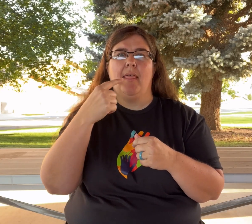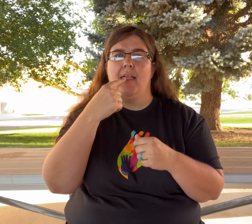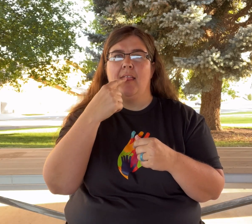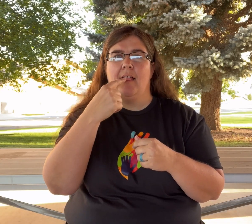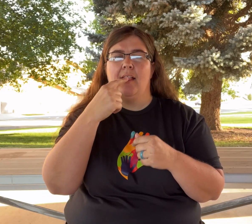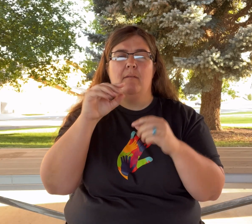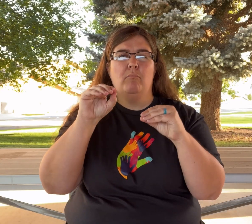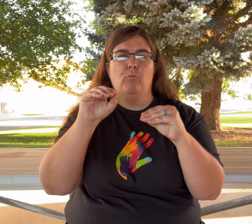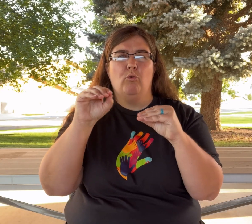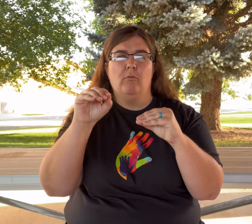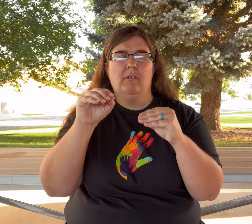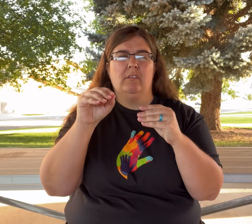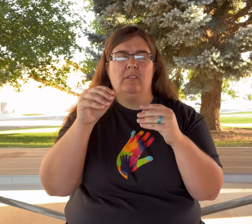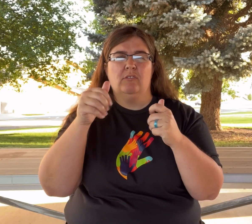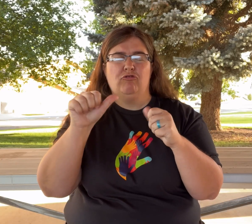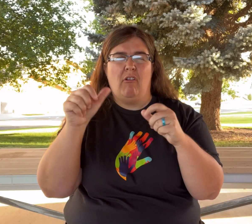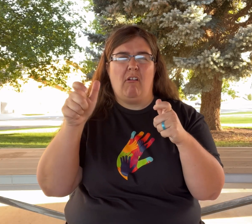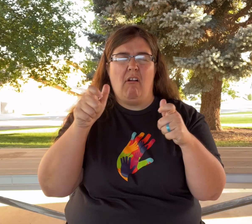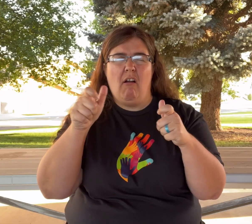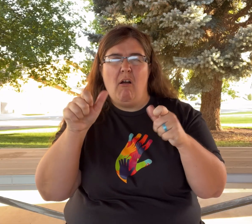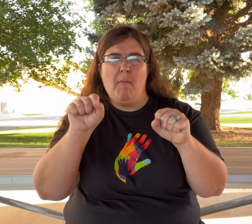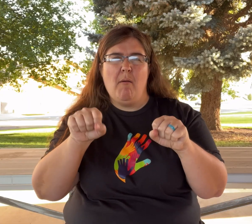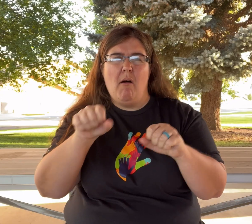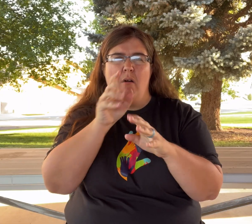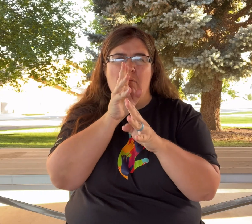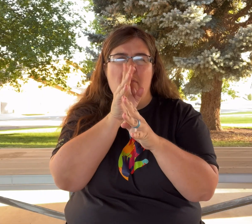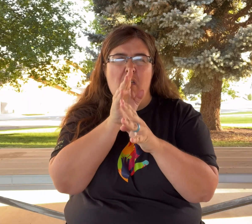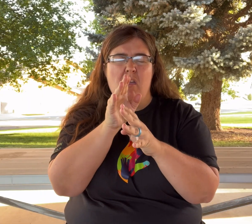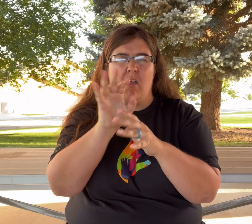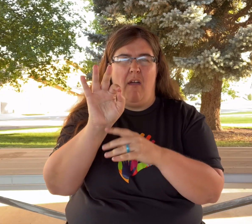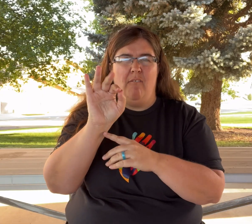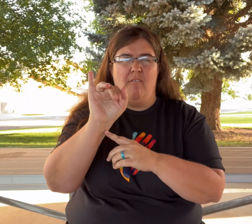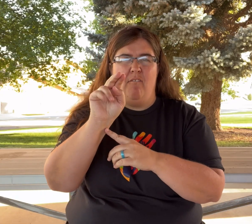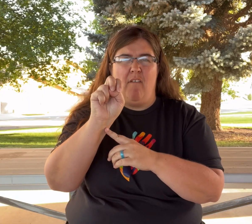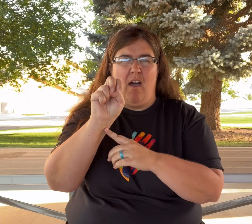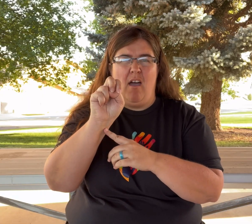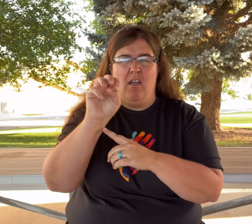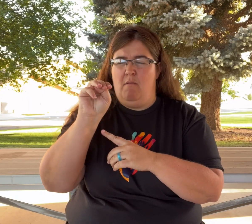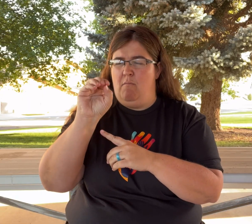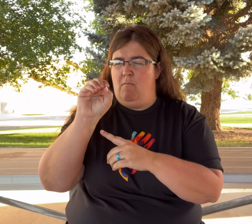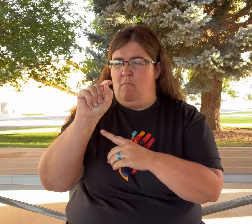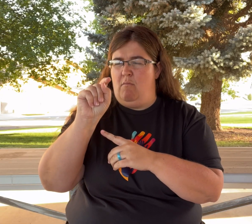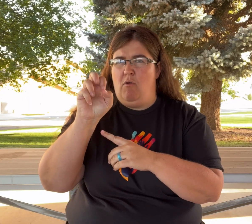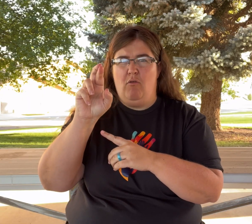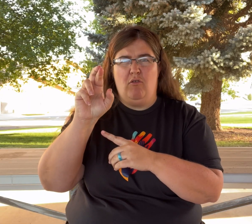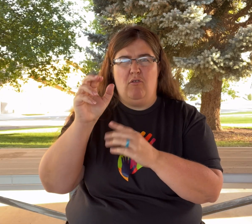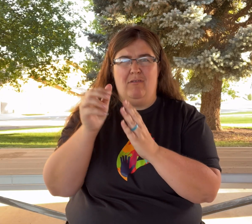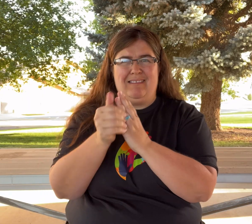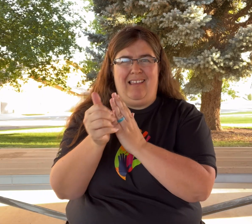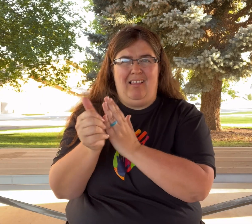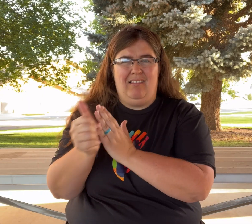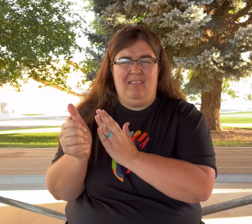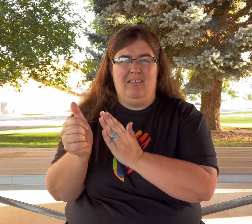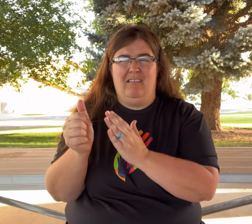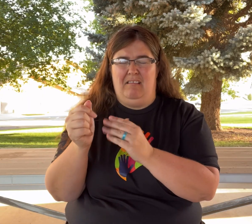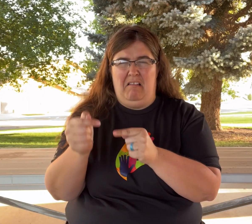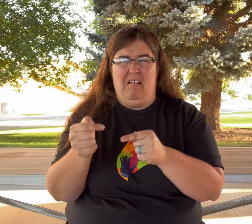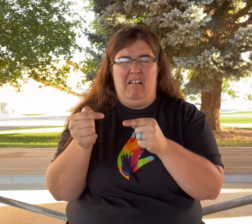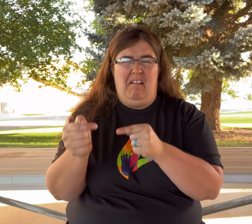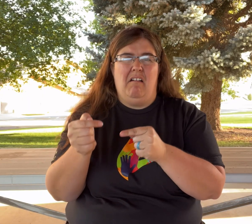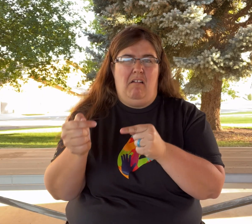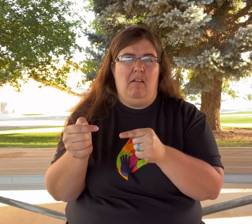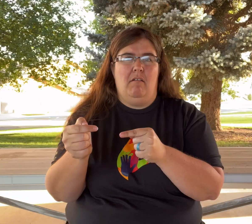their throat and tongue muscles and the movement and being able to control those fine motor skills,